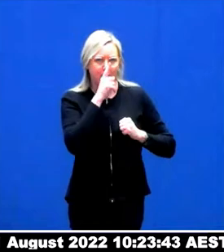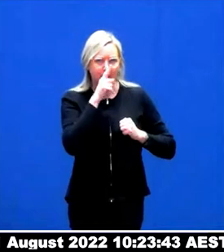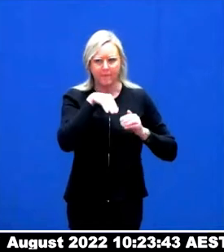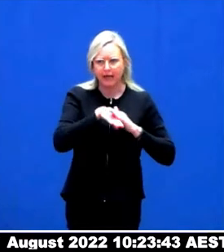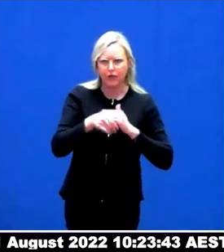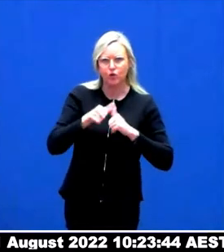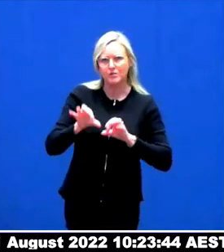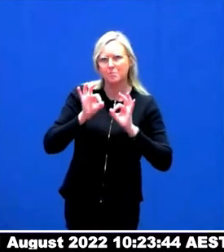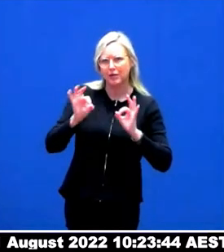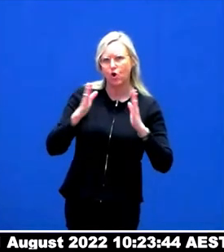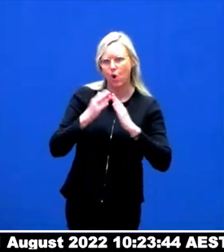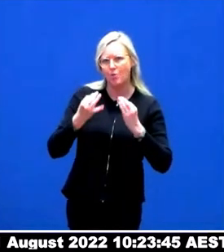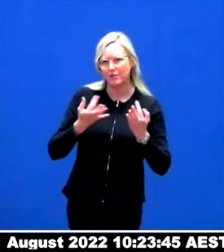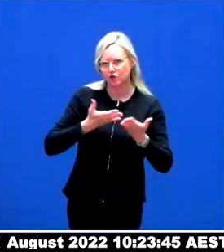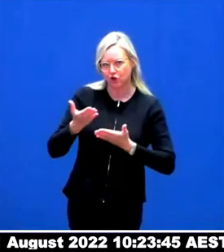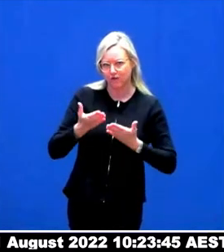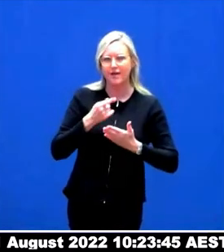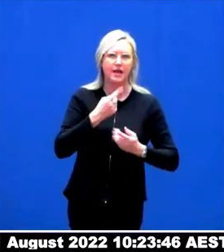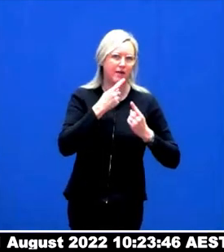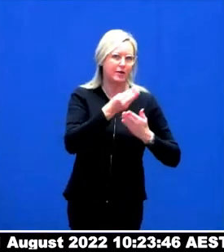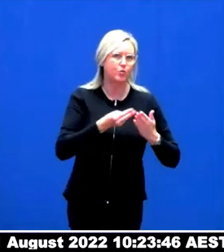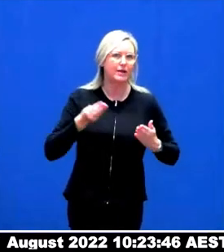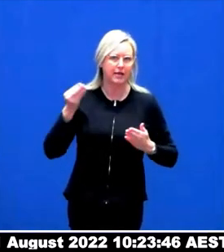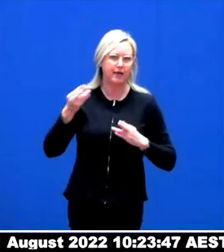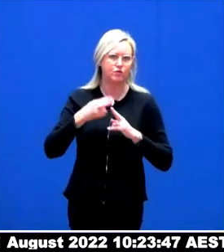That data is provided to the Australian Institute of Health and Welfare and the